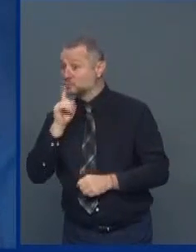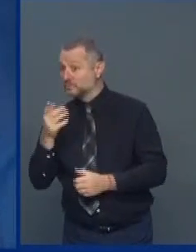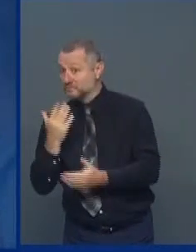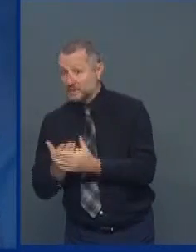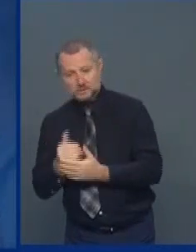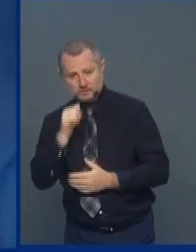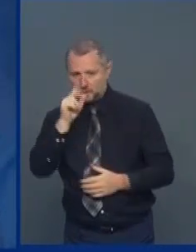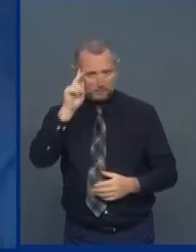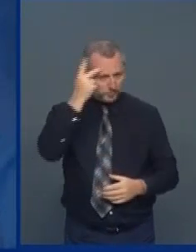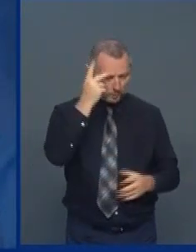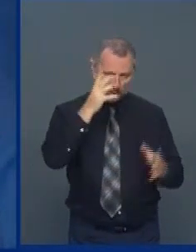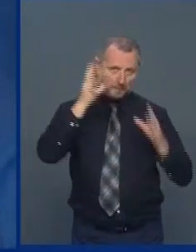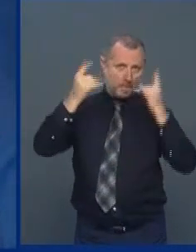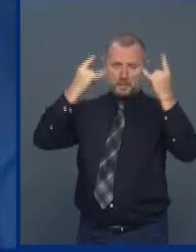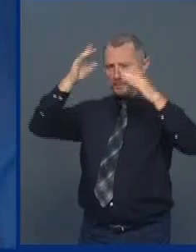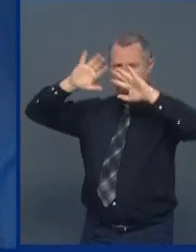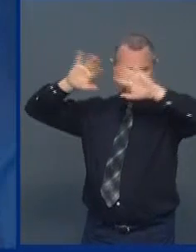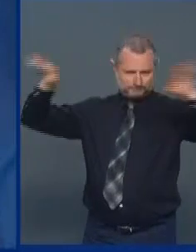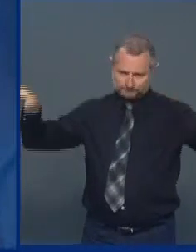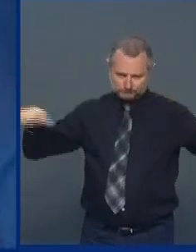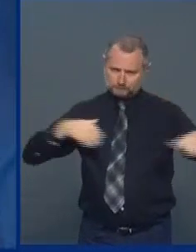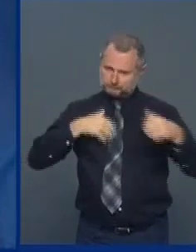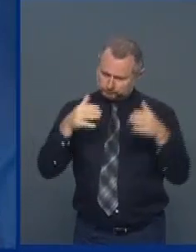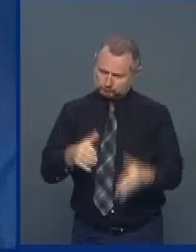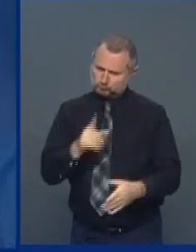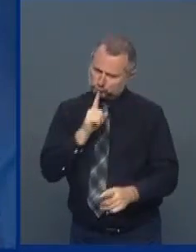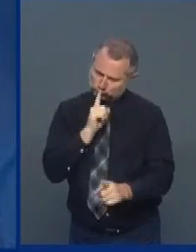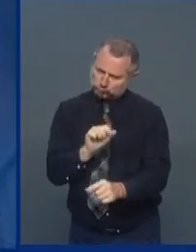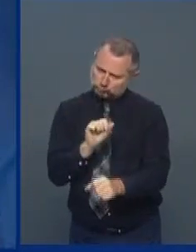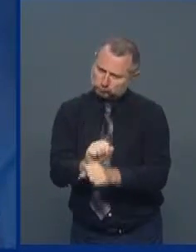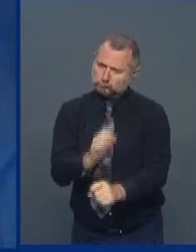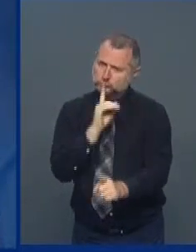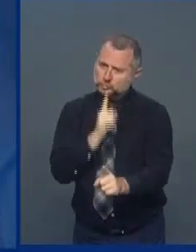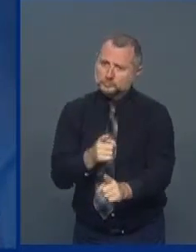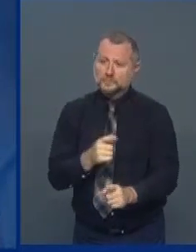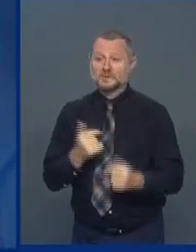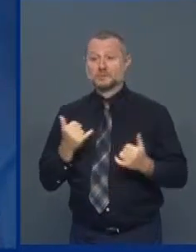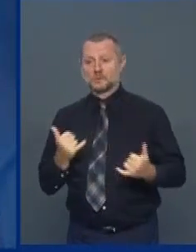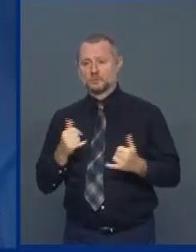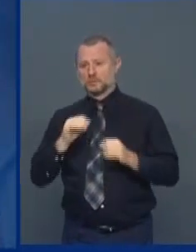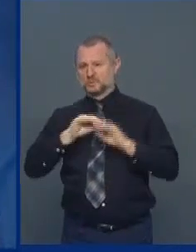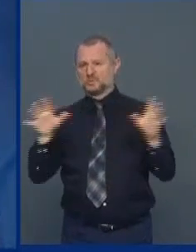FACTS GIVE PEOPLE COMFORT. IF A FACT IS A FACT, NOT A